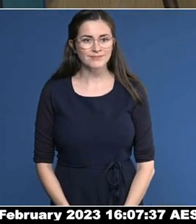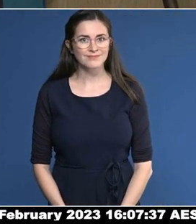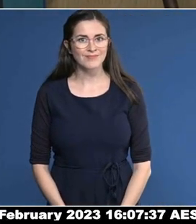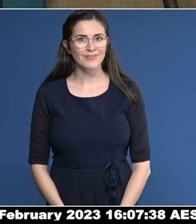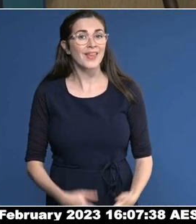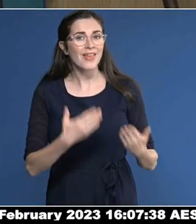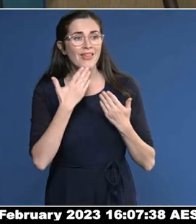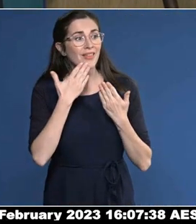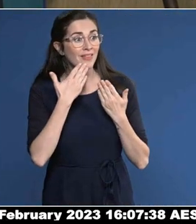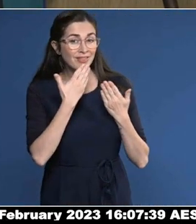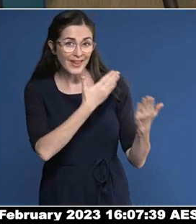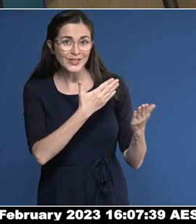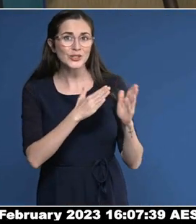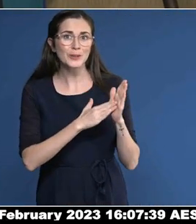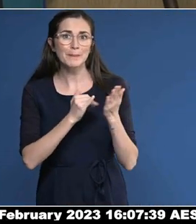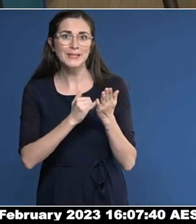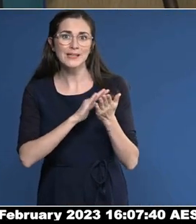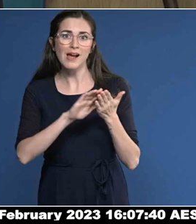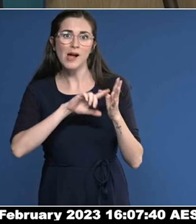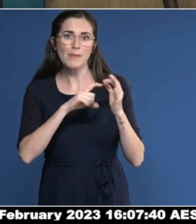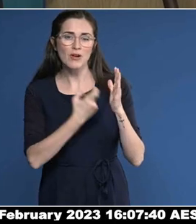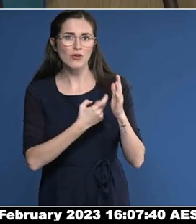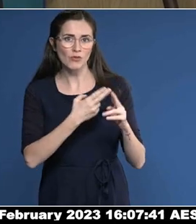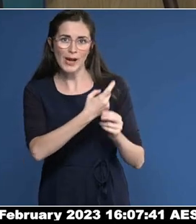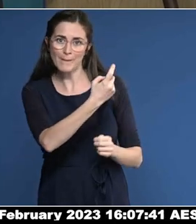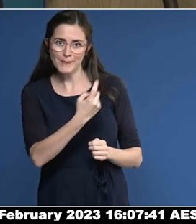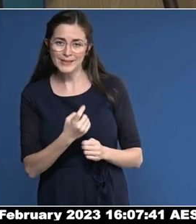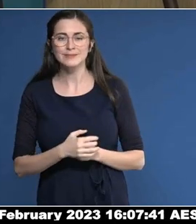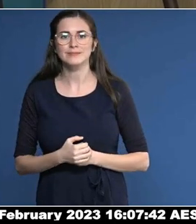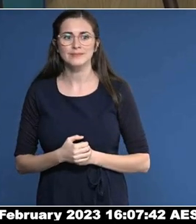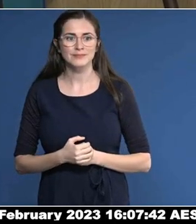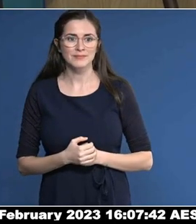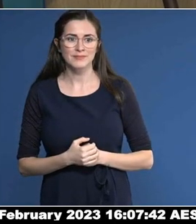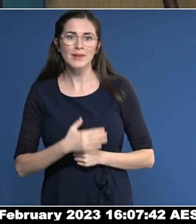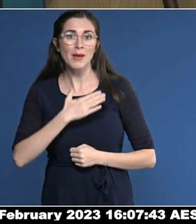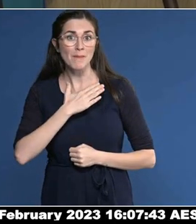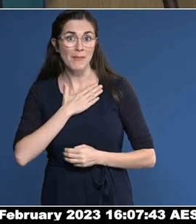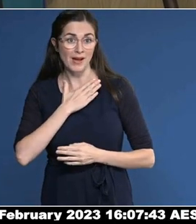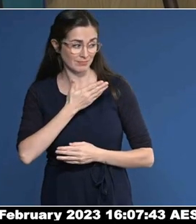If you would be good enough to follow the instructions of my associate, who is seated opposite to you, she will administer the affirmation to you.